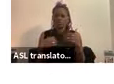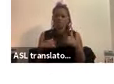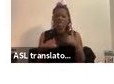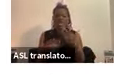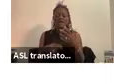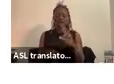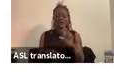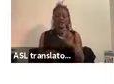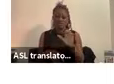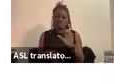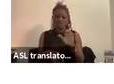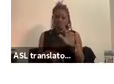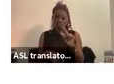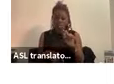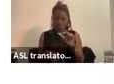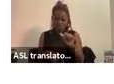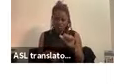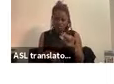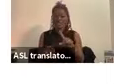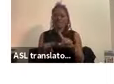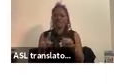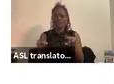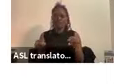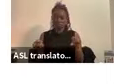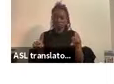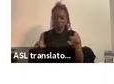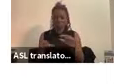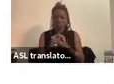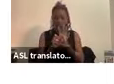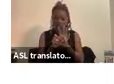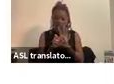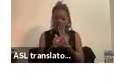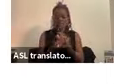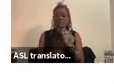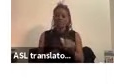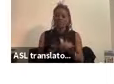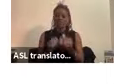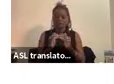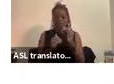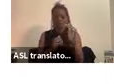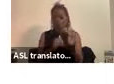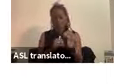our community, and we know that Delta is over 60 percent more transmissible than